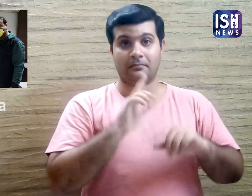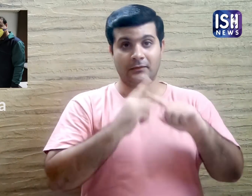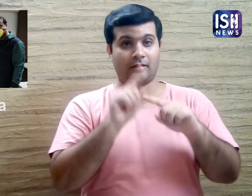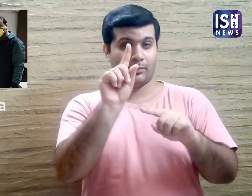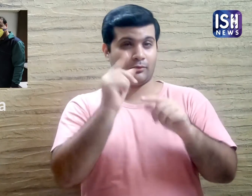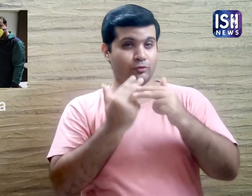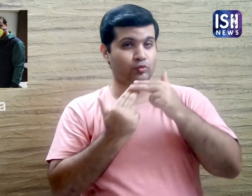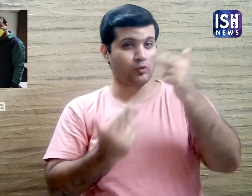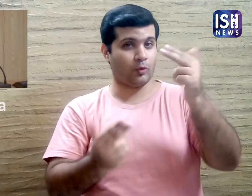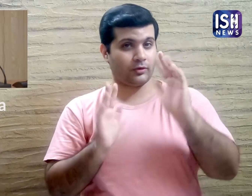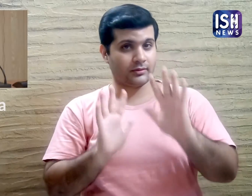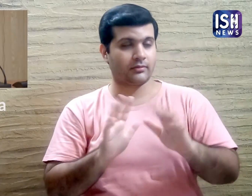Let me tell you a story